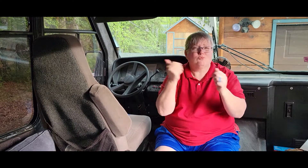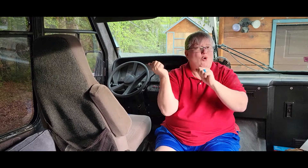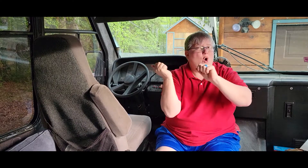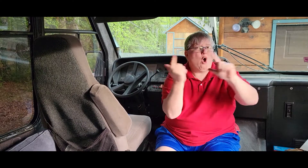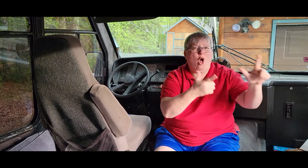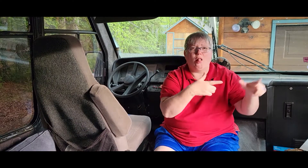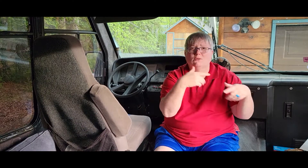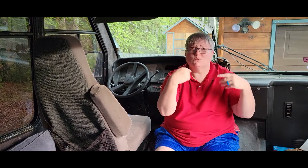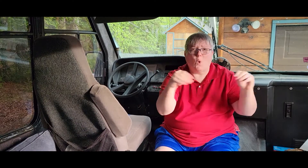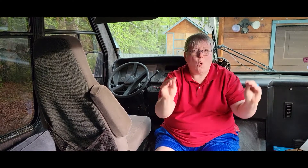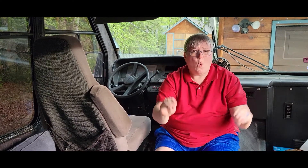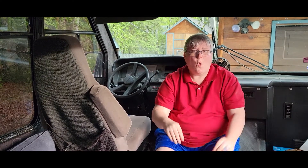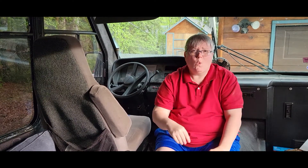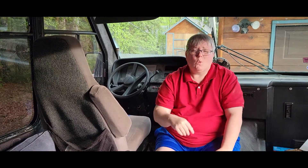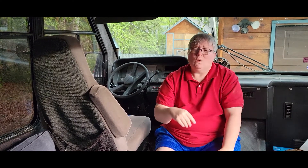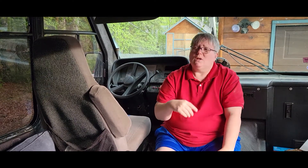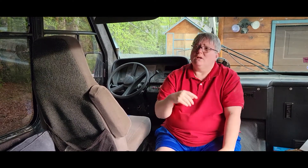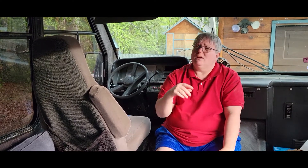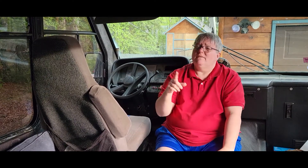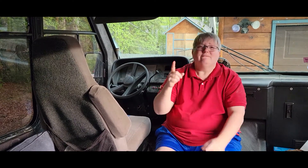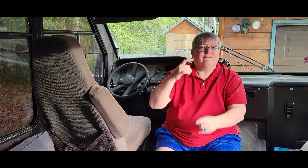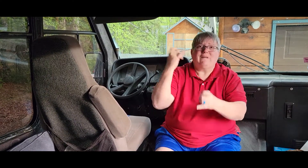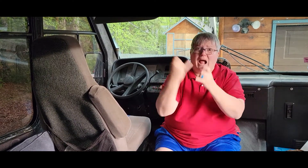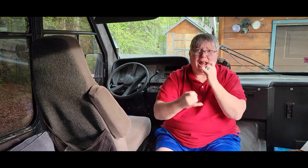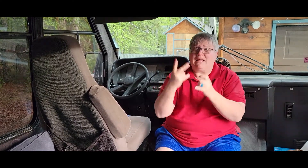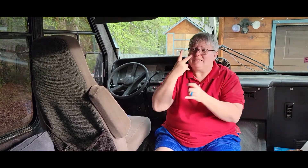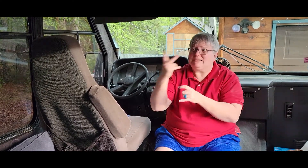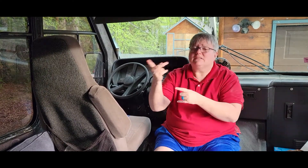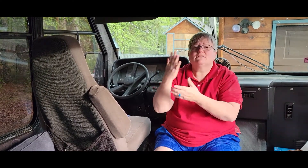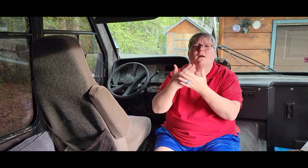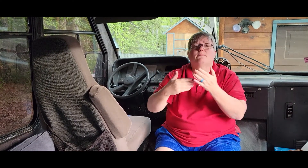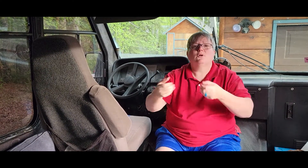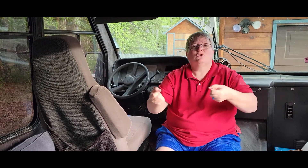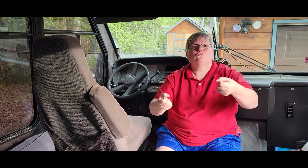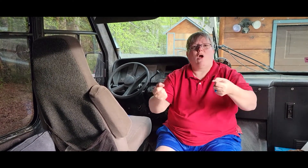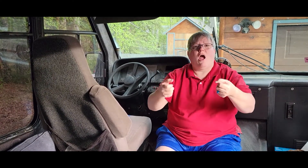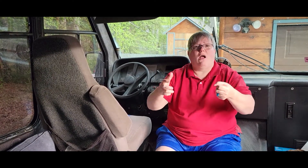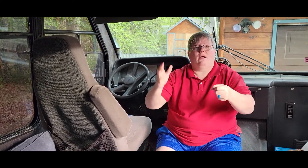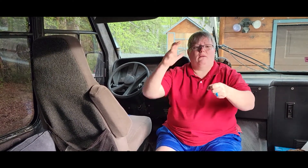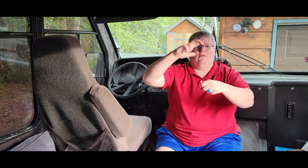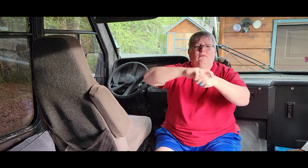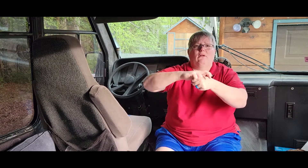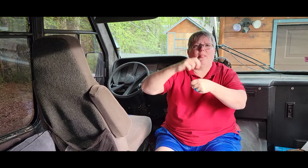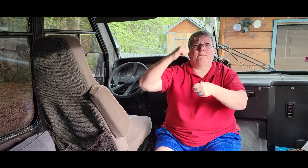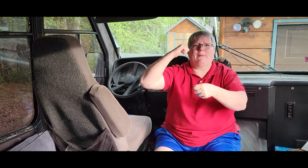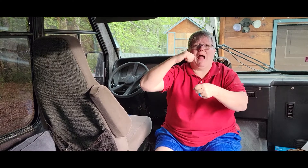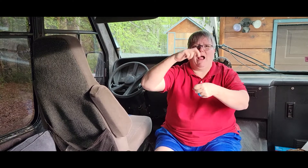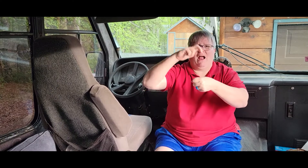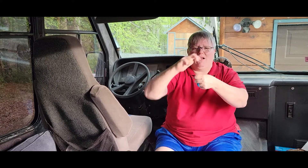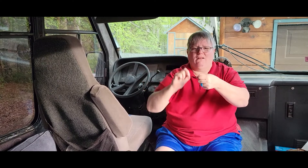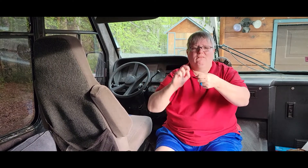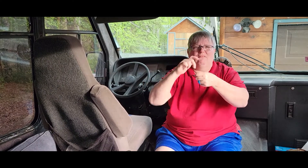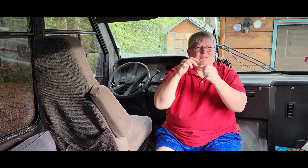they were all almost sold. And finally we saw some truck uh toppers. They're on the back, where you get in.